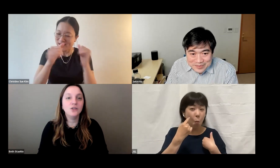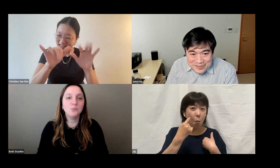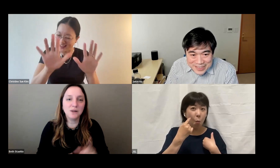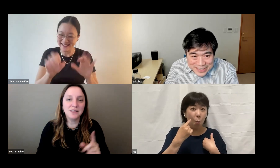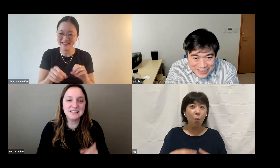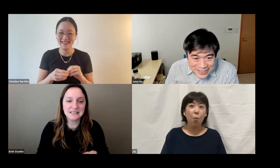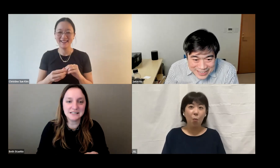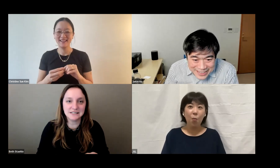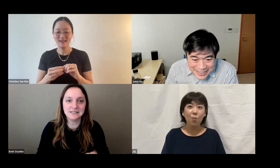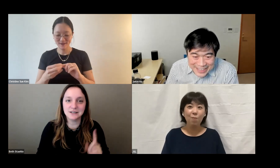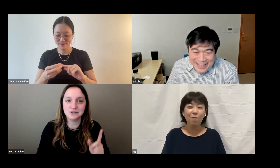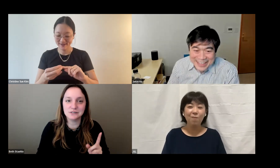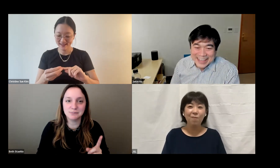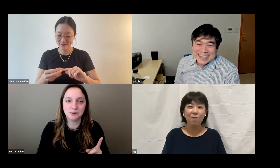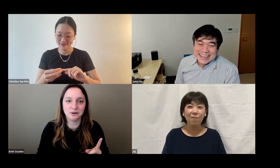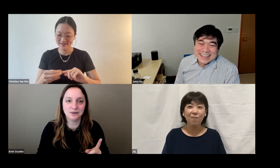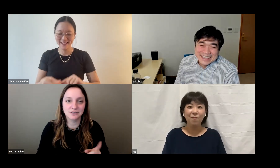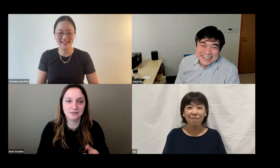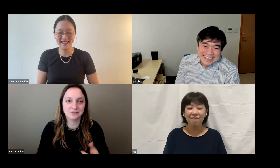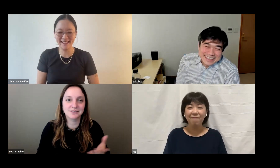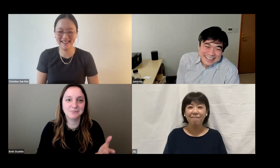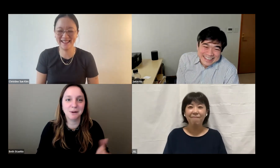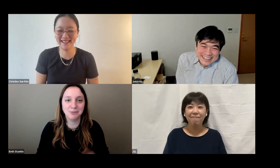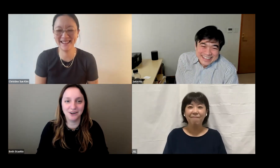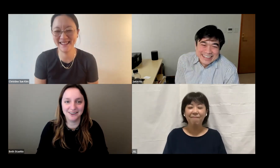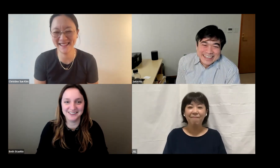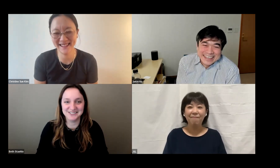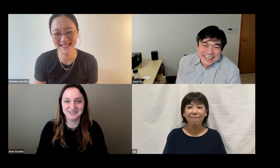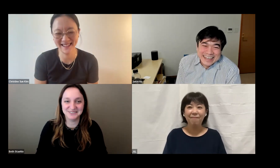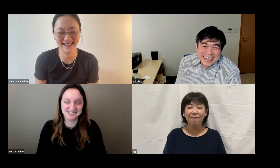Well, in this instance, I do support applauding the interpreters.